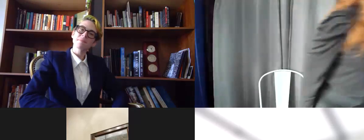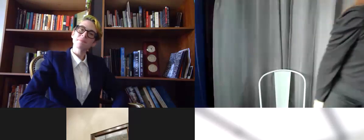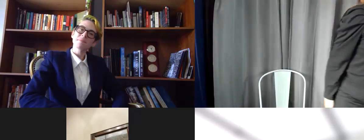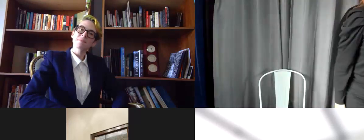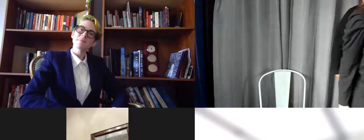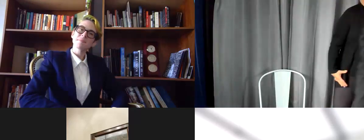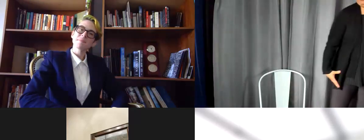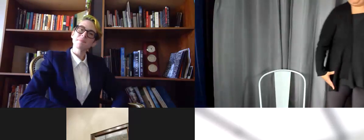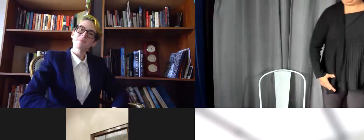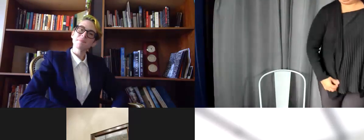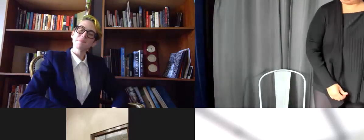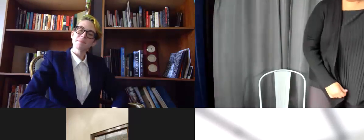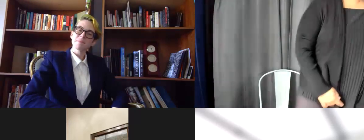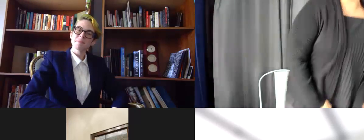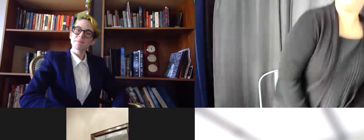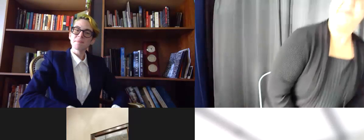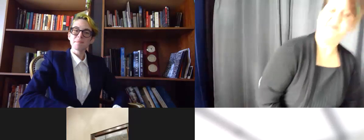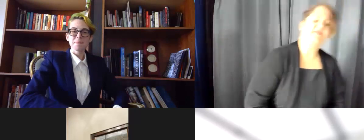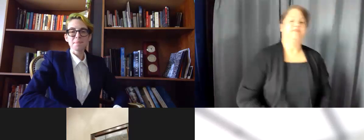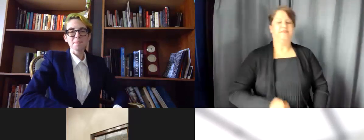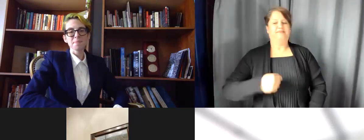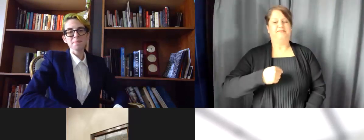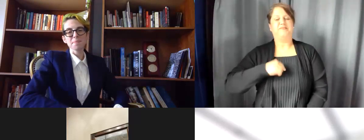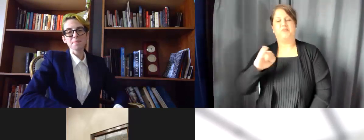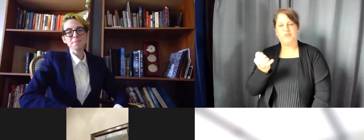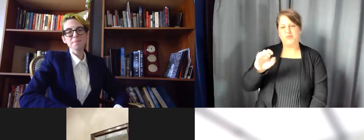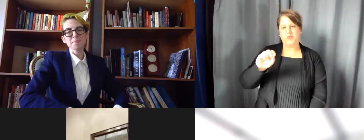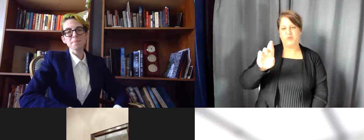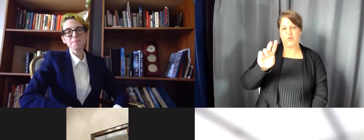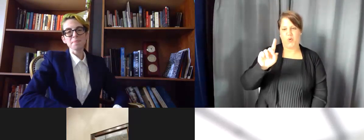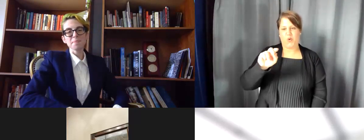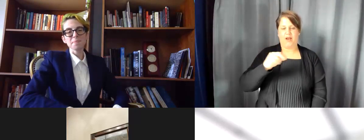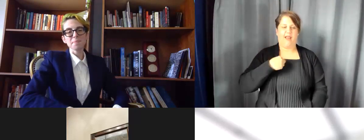Jordan Radford: This is Jordan. I completely compare with Kara and Brace. Like